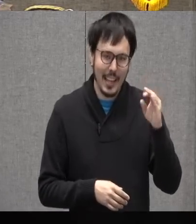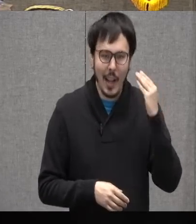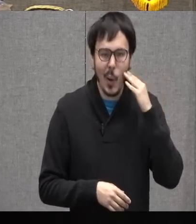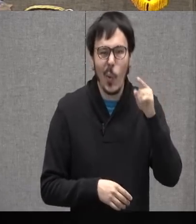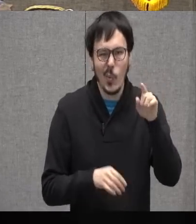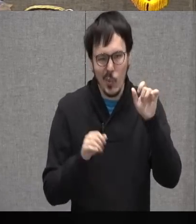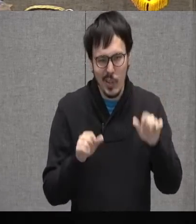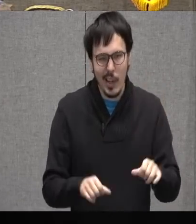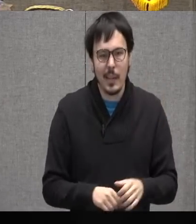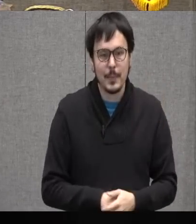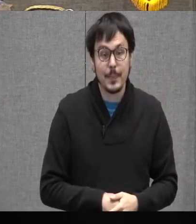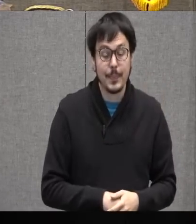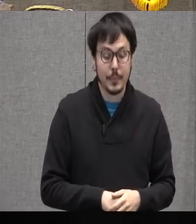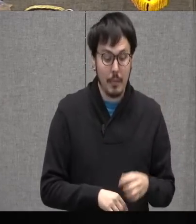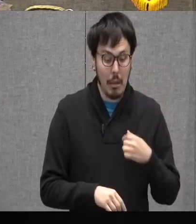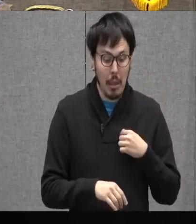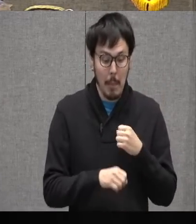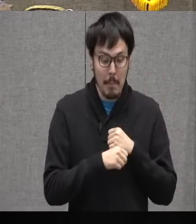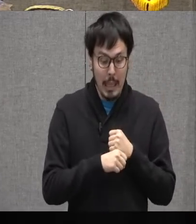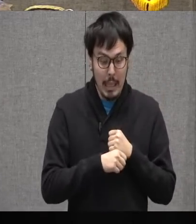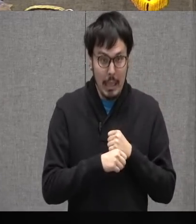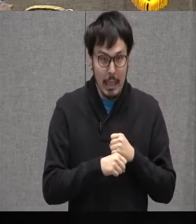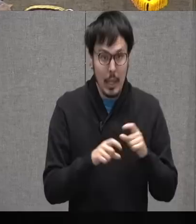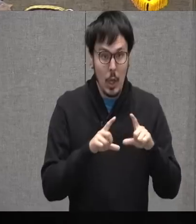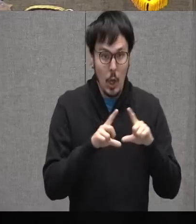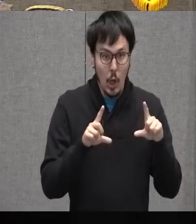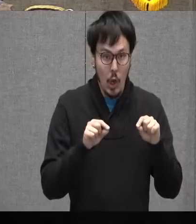I made some number cards to help us. Can you help me?